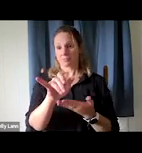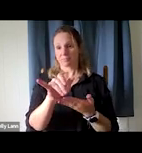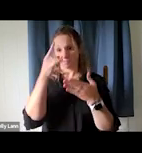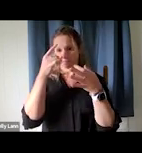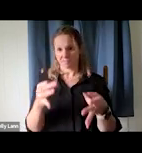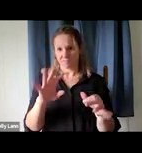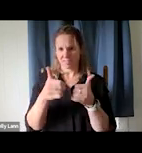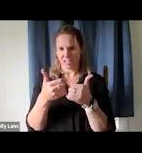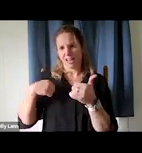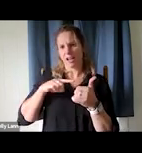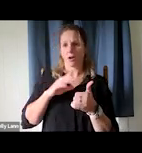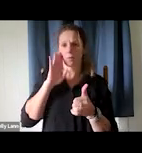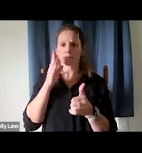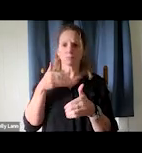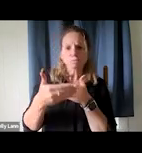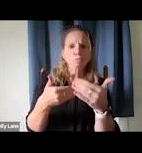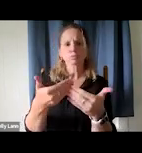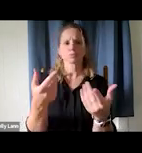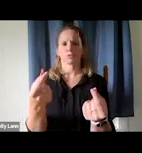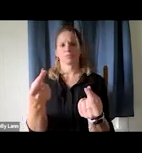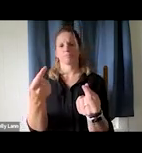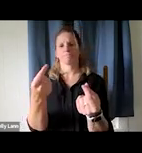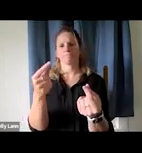So how we go through that is we need objective evidence